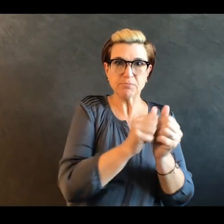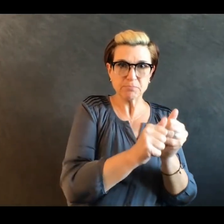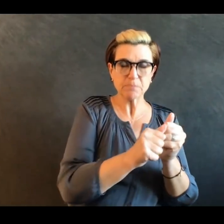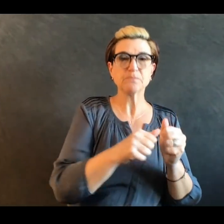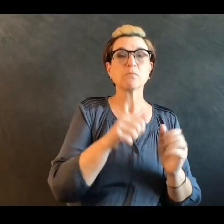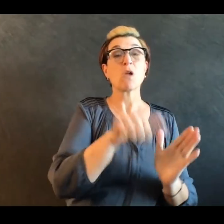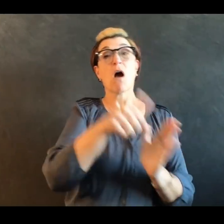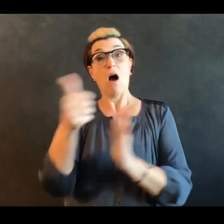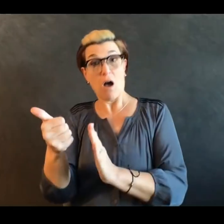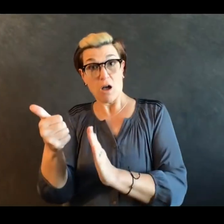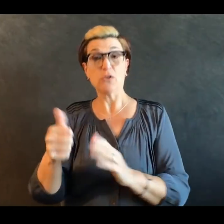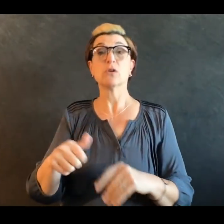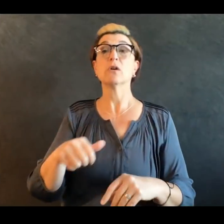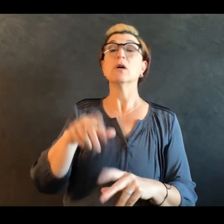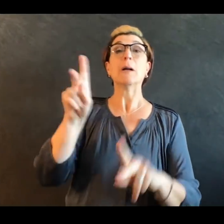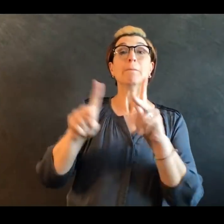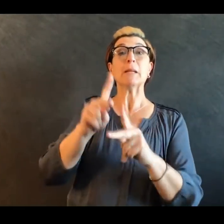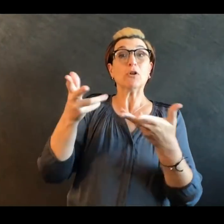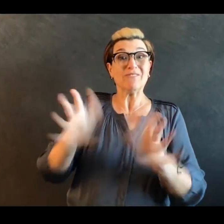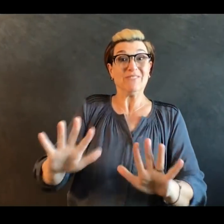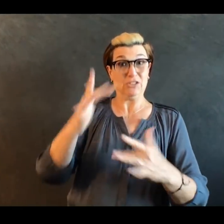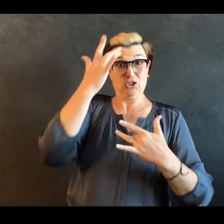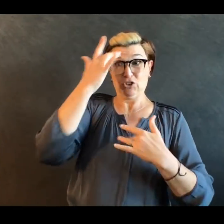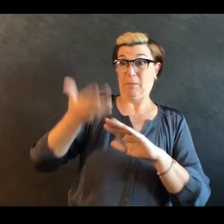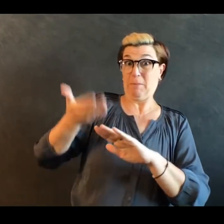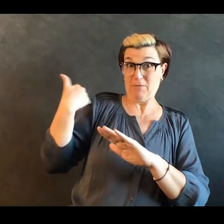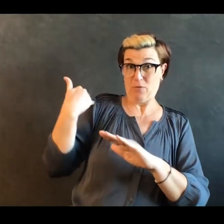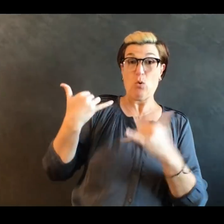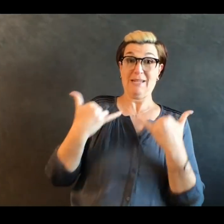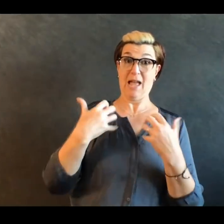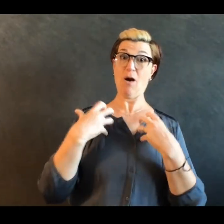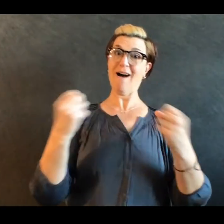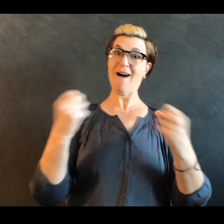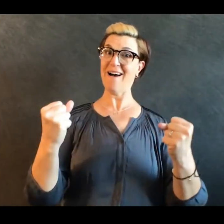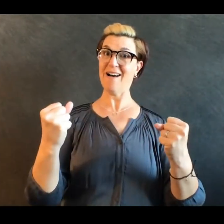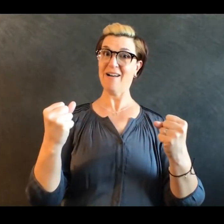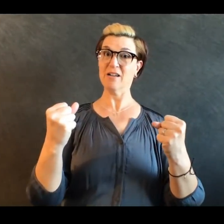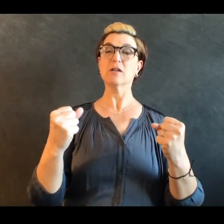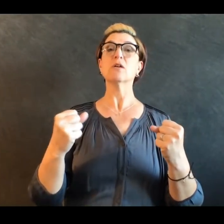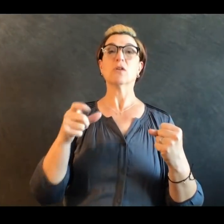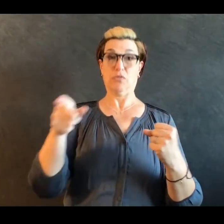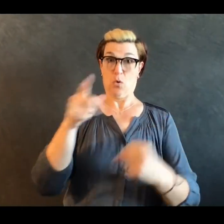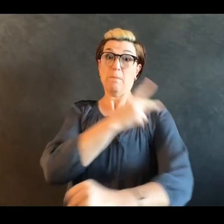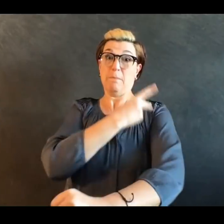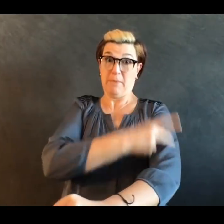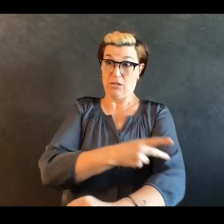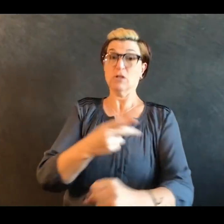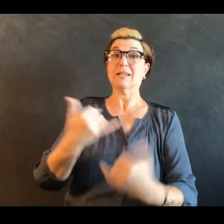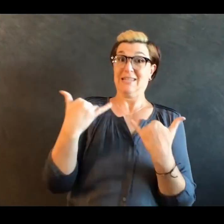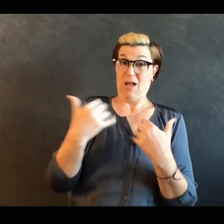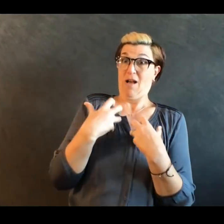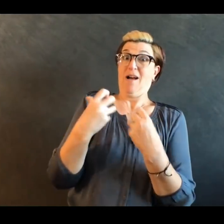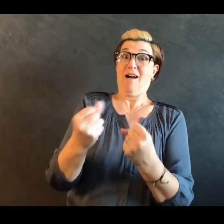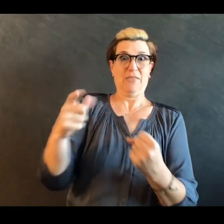antibodies from the blood of recovered patients that we have a lot of patients who recover and they're so happy to have recovered that the first